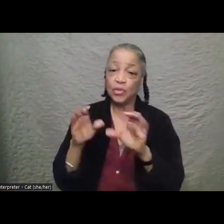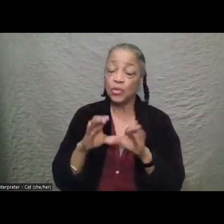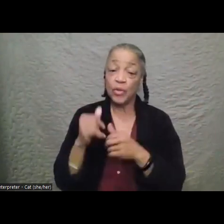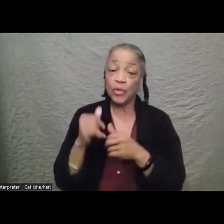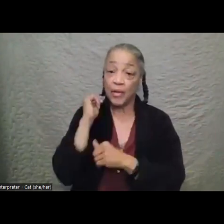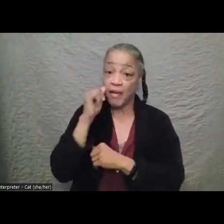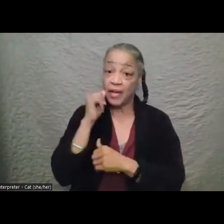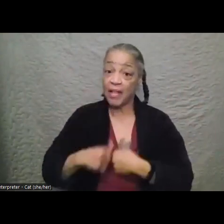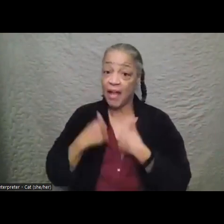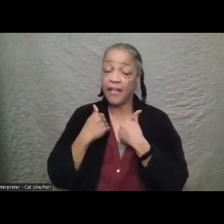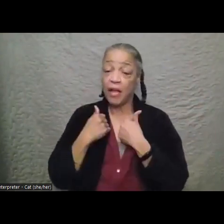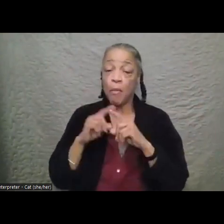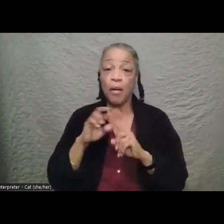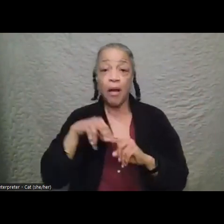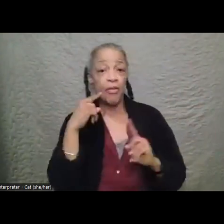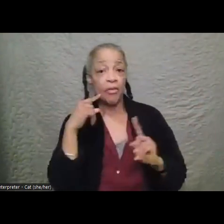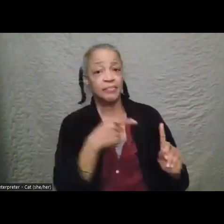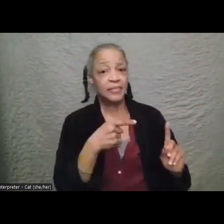The other hand our out-of-pocket costs.